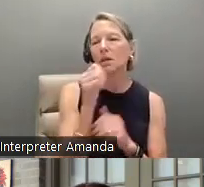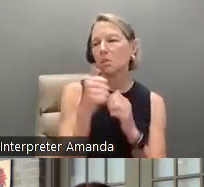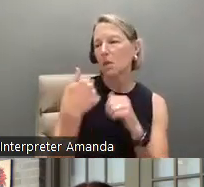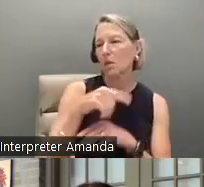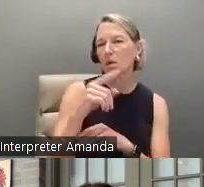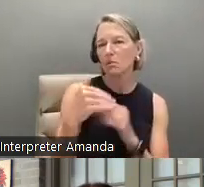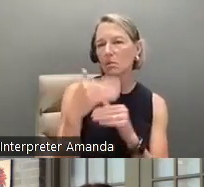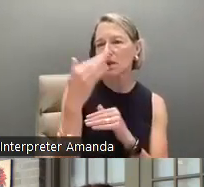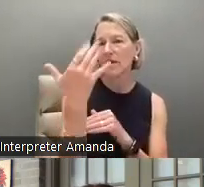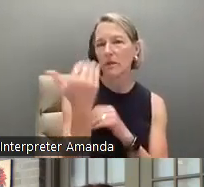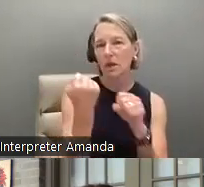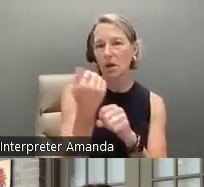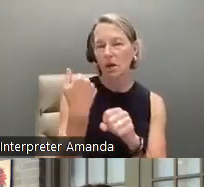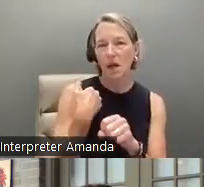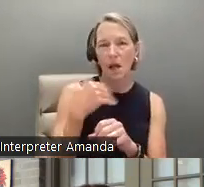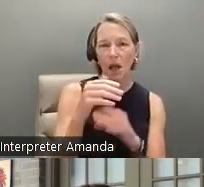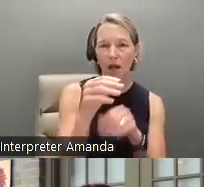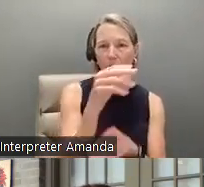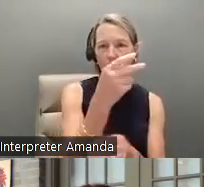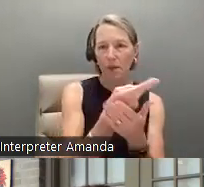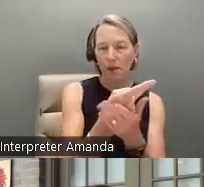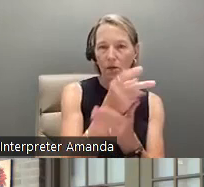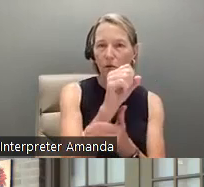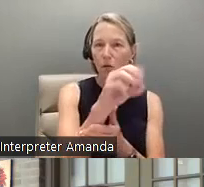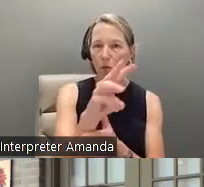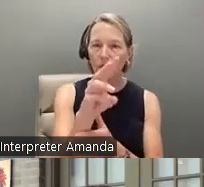over 15 years and has her masters in social work from the University of South Carolina